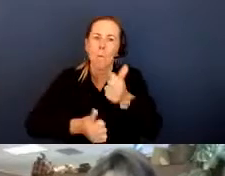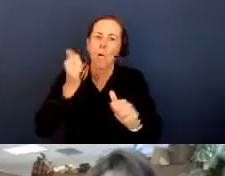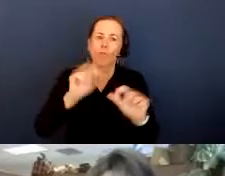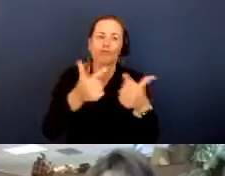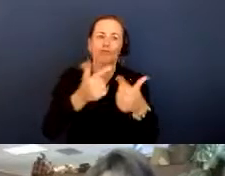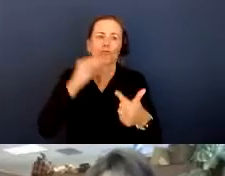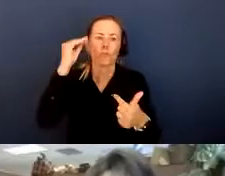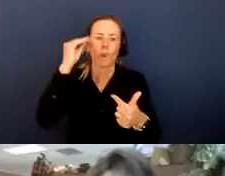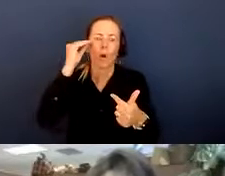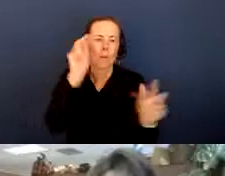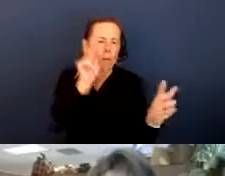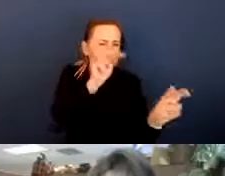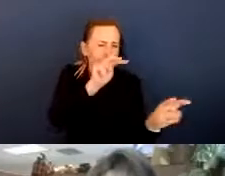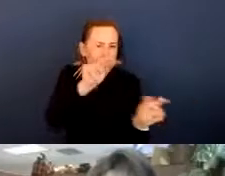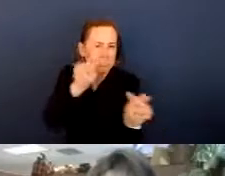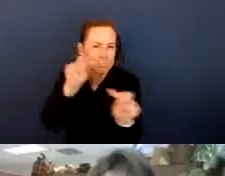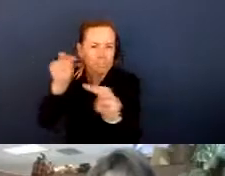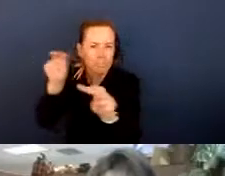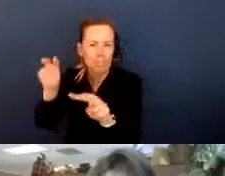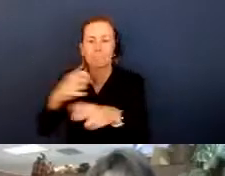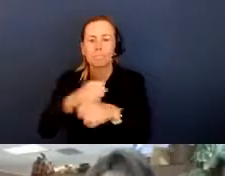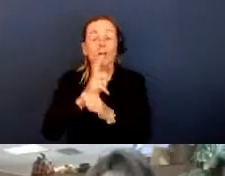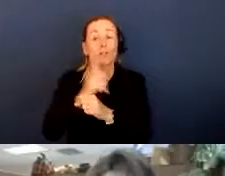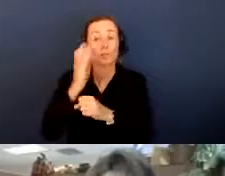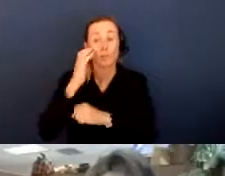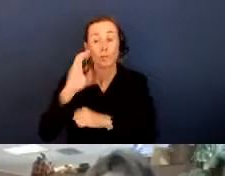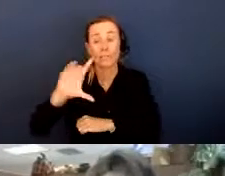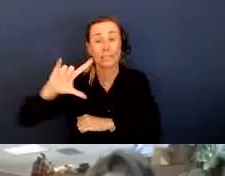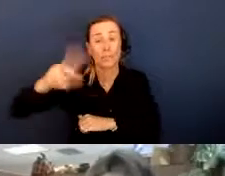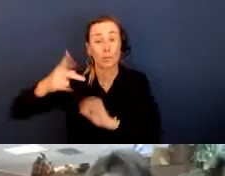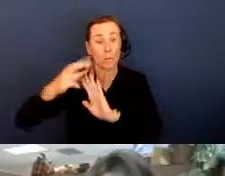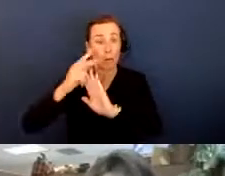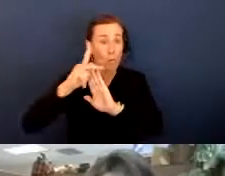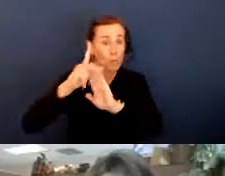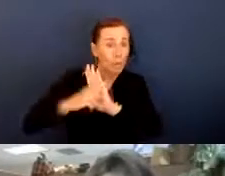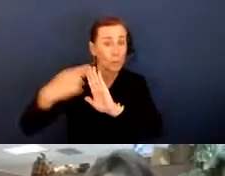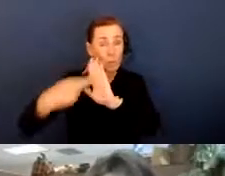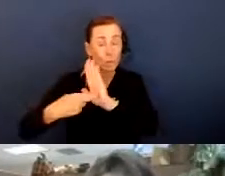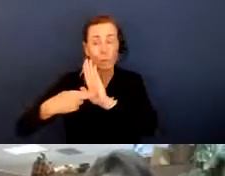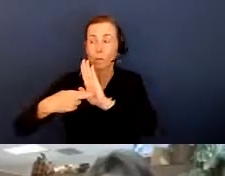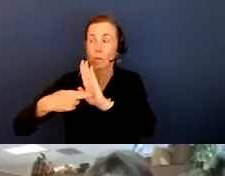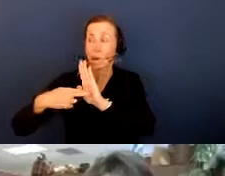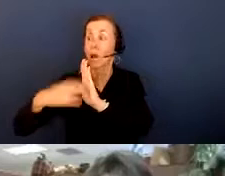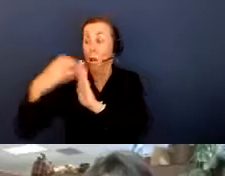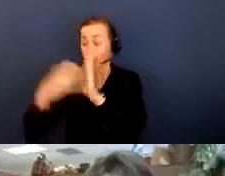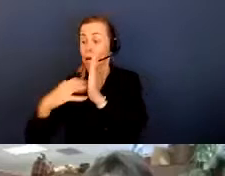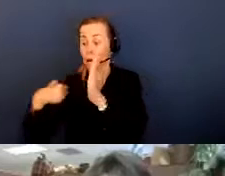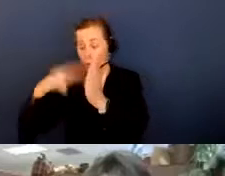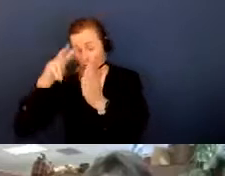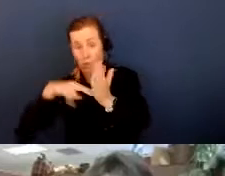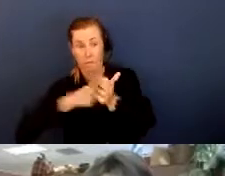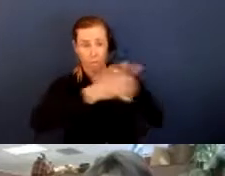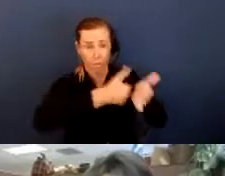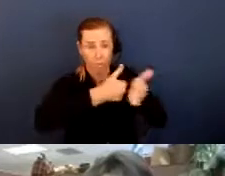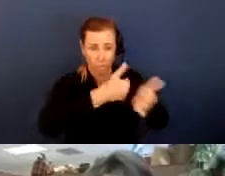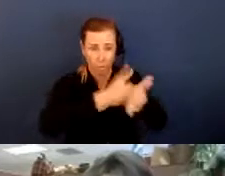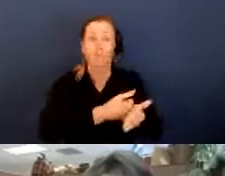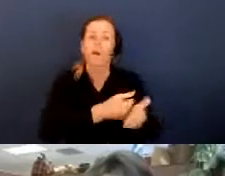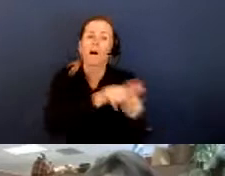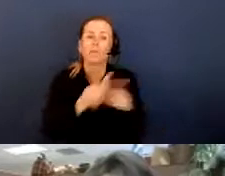I maintain the safety of the group homes, making sure that policies are being adhered, also